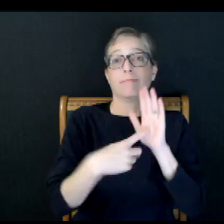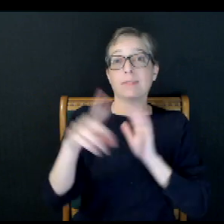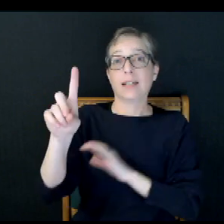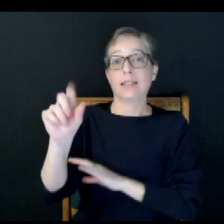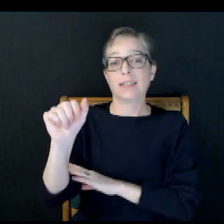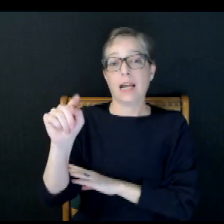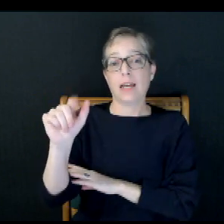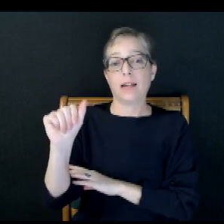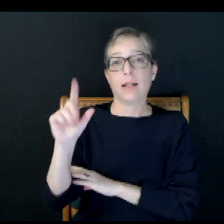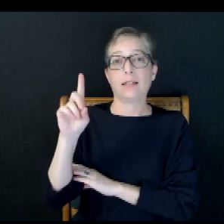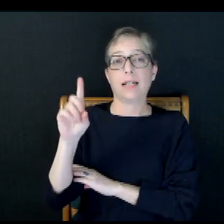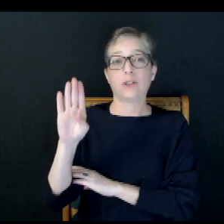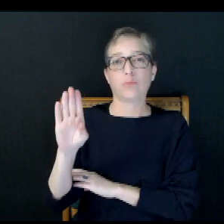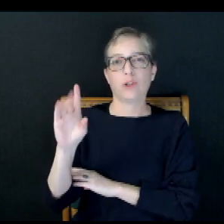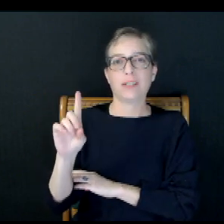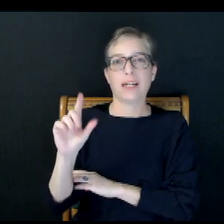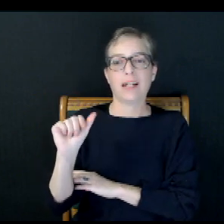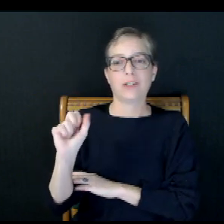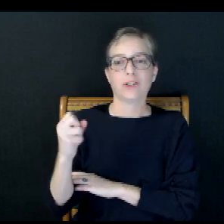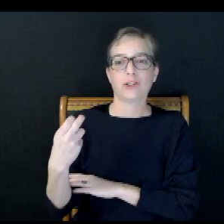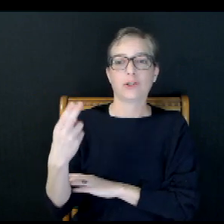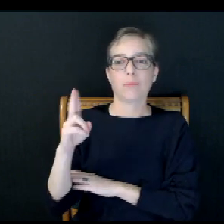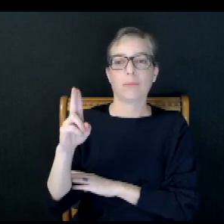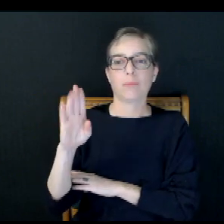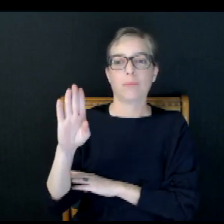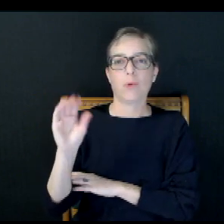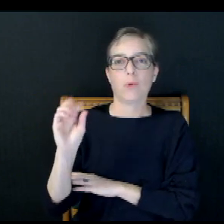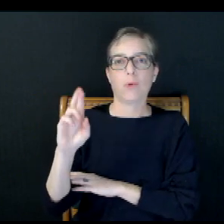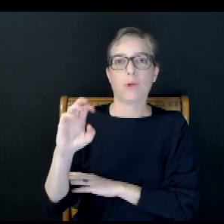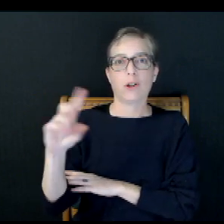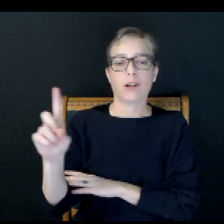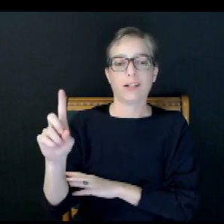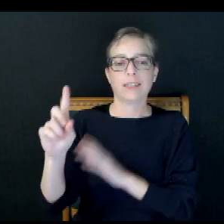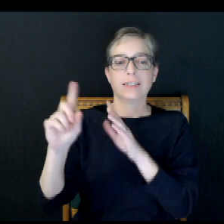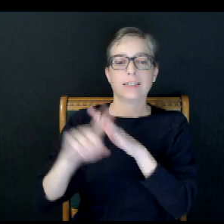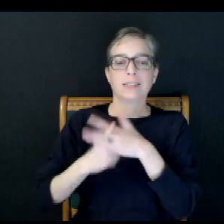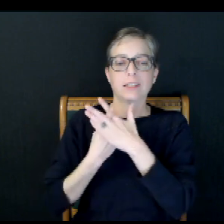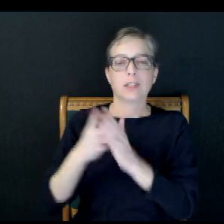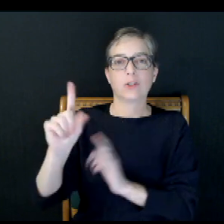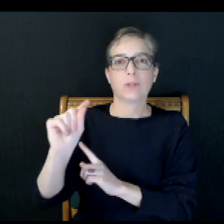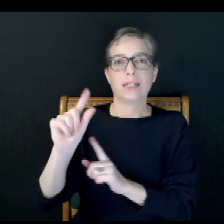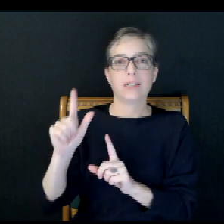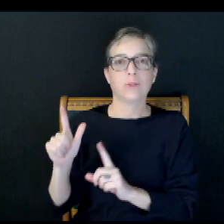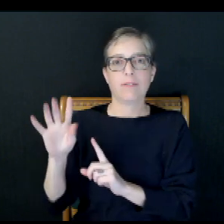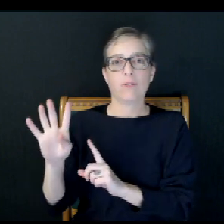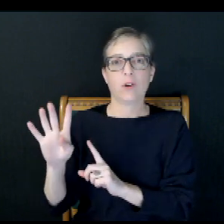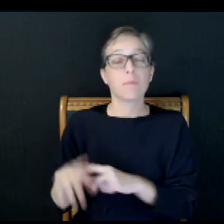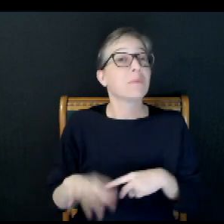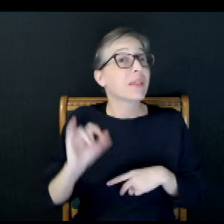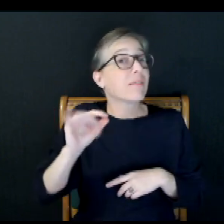Please stay tuned for more information. If you already haven't bookmark our website, please do so.